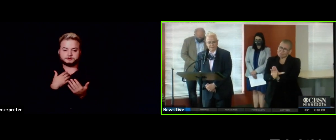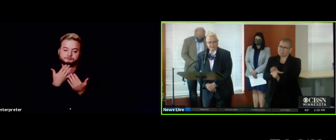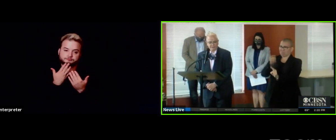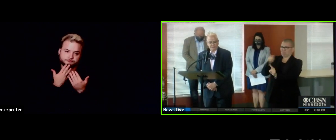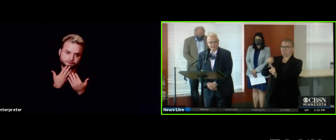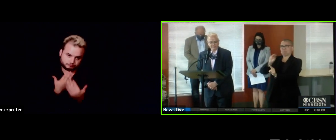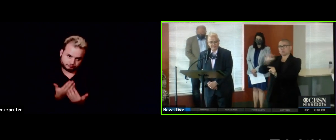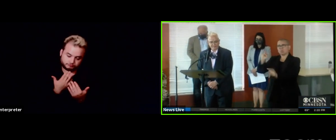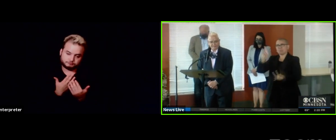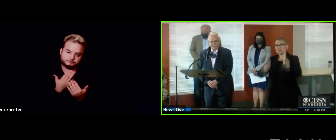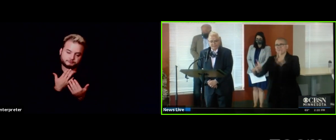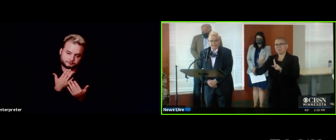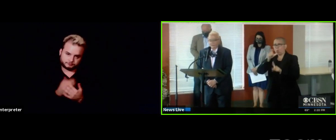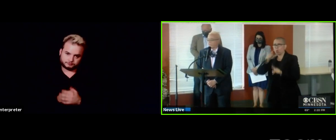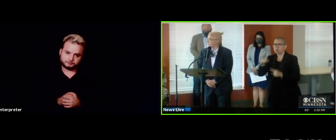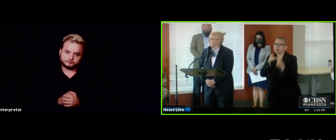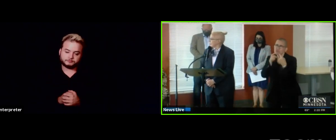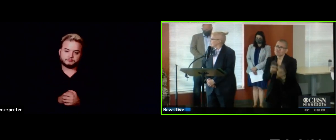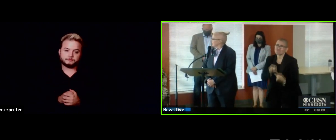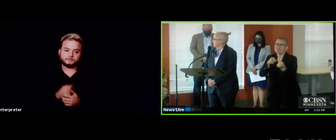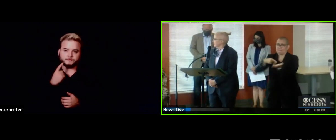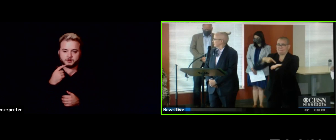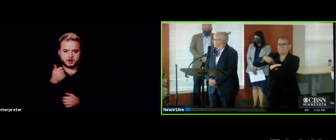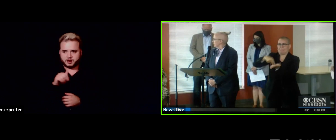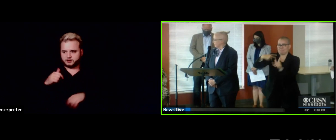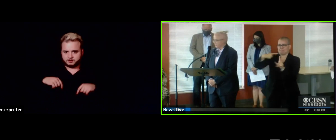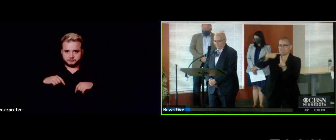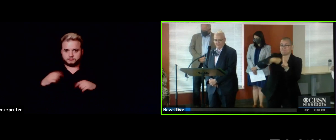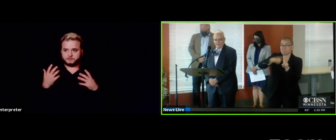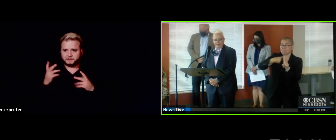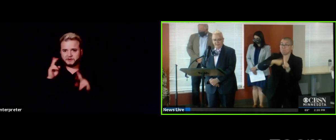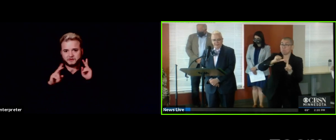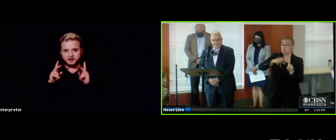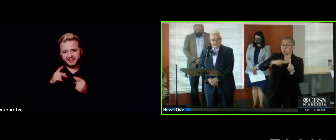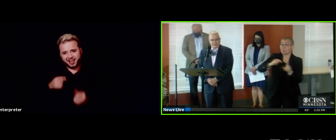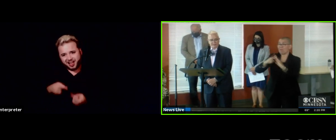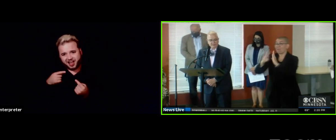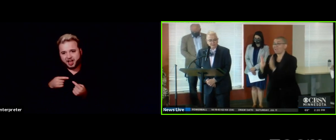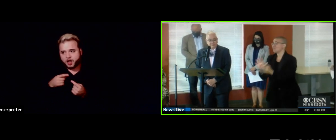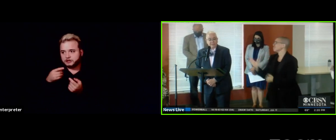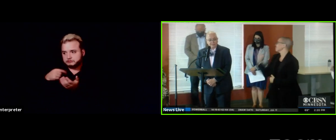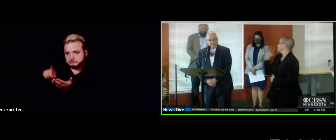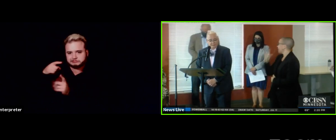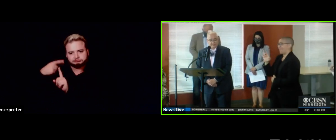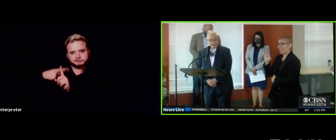mortgage. Gratitude to Erica for sharing your story, what it means to be able to make rent